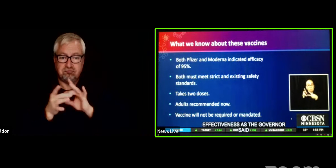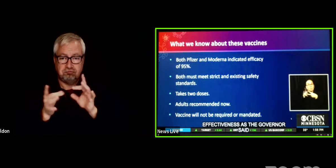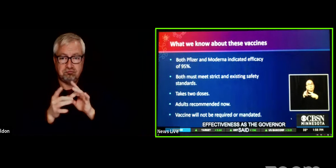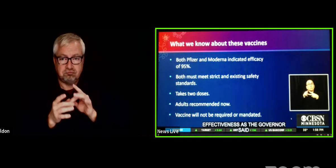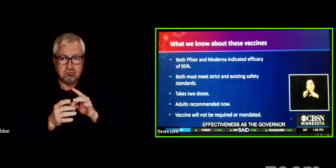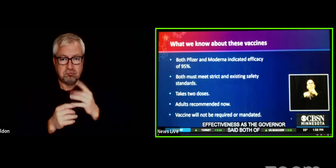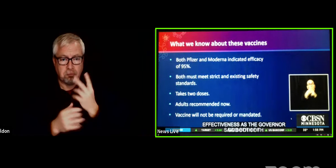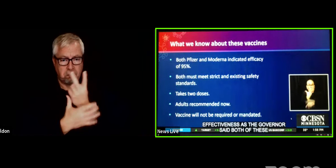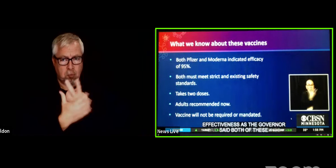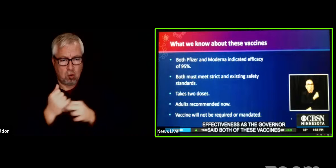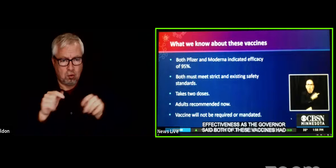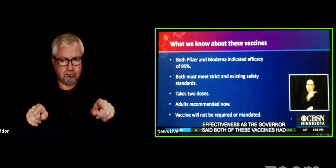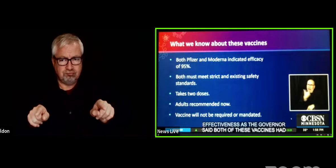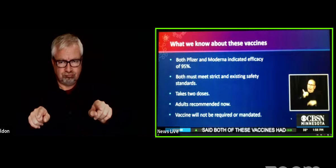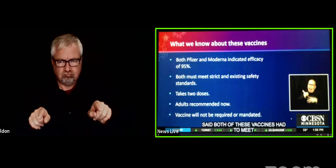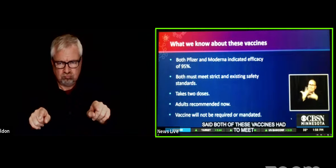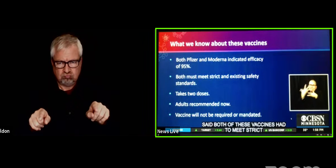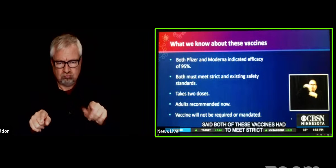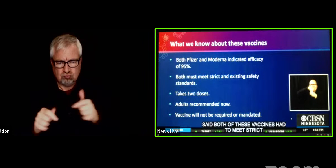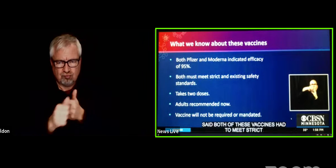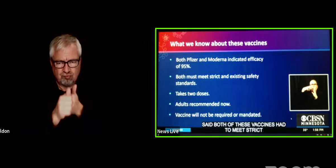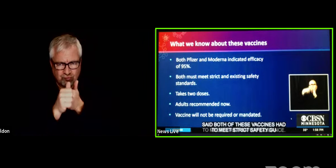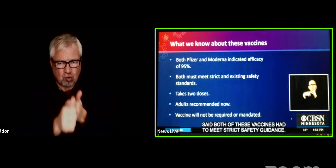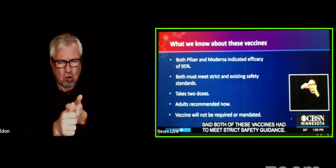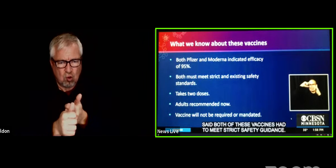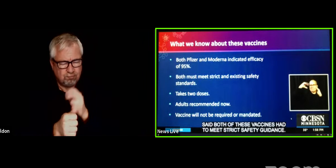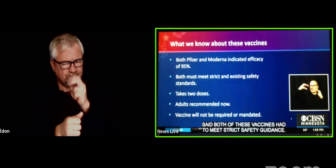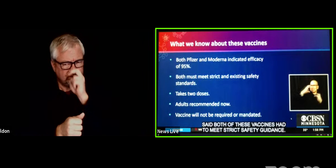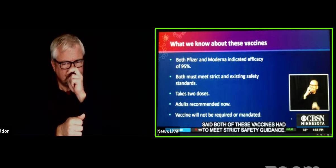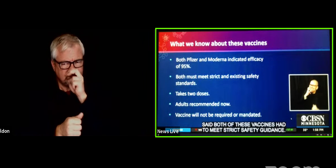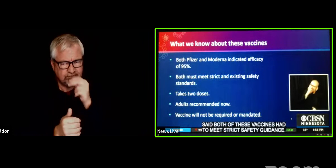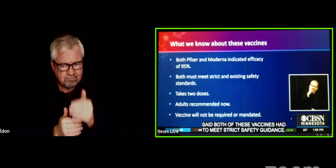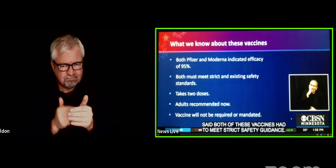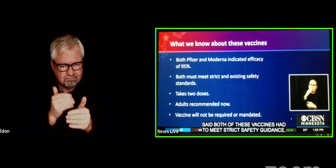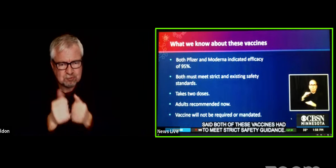SO EVEN THOUGH THE PROCESS HAS BEEN EXPEDITED, THAT DOES NOT